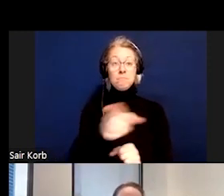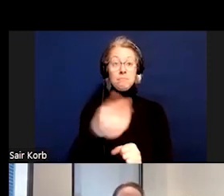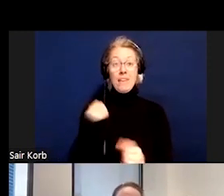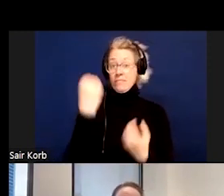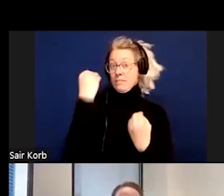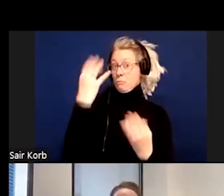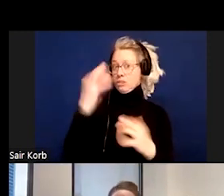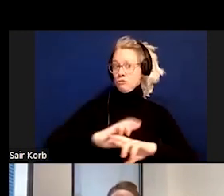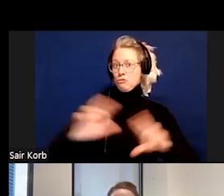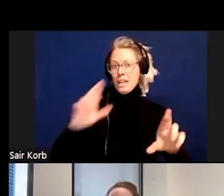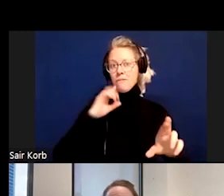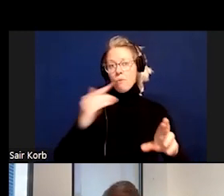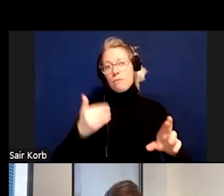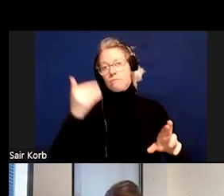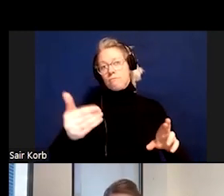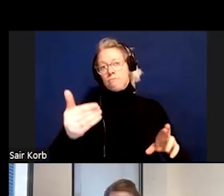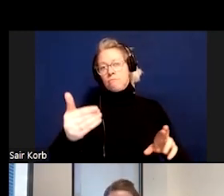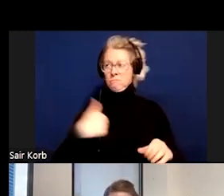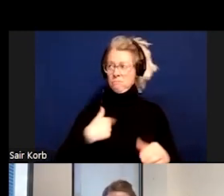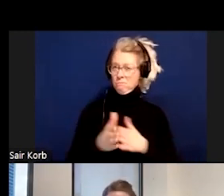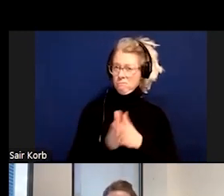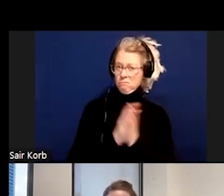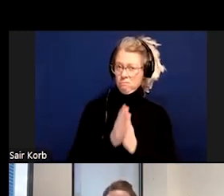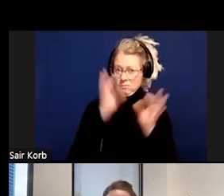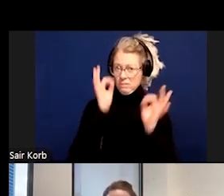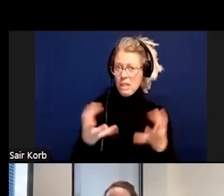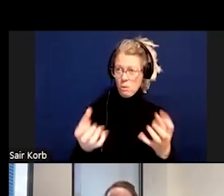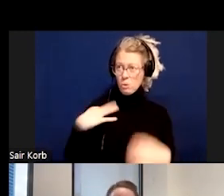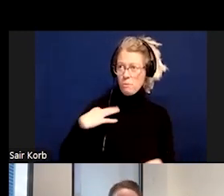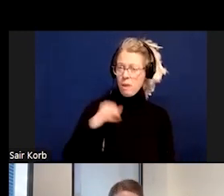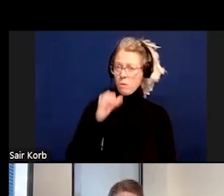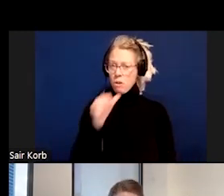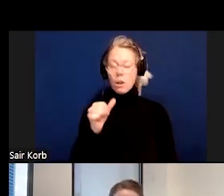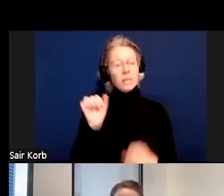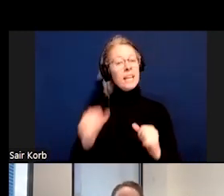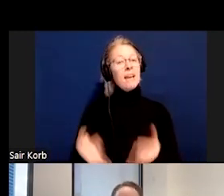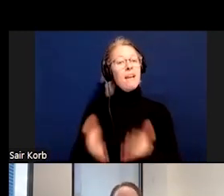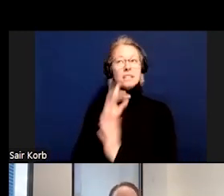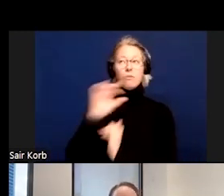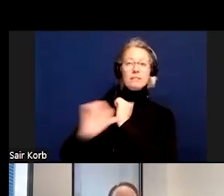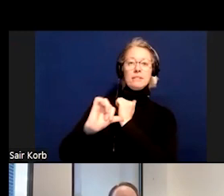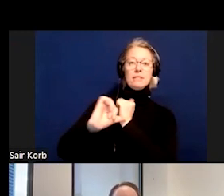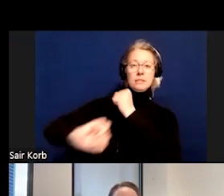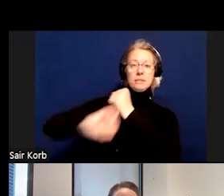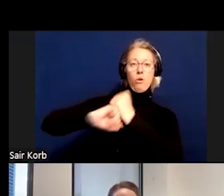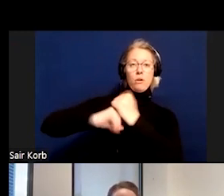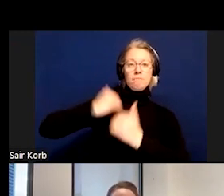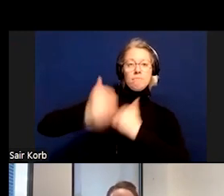leading up to even deciding whether you not want to apply to a program. So please contact